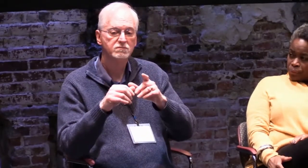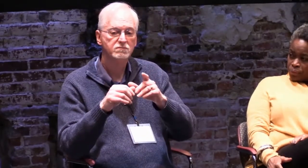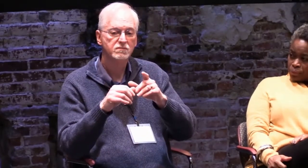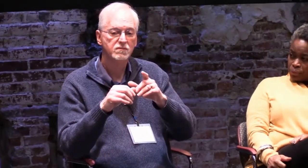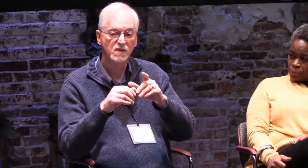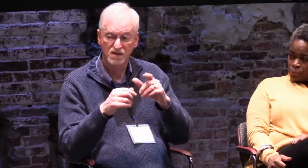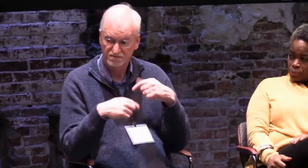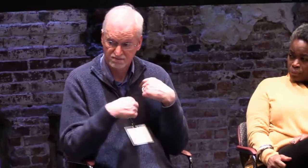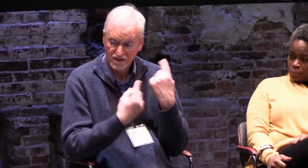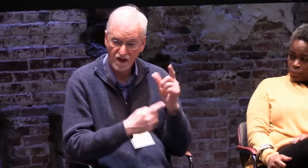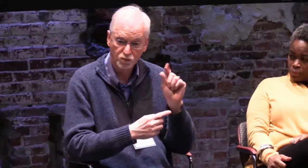Okay Brian.